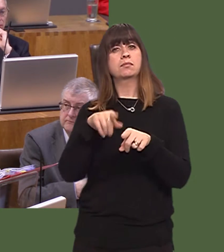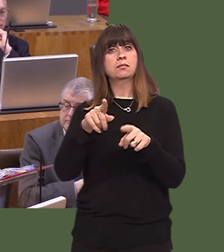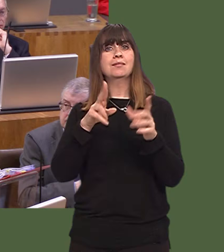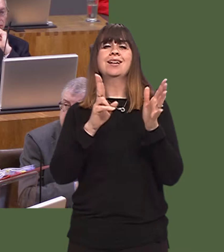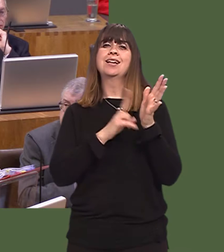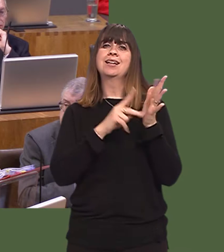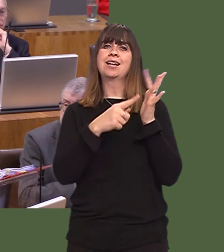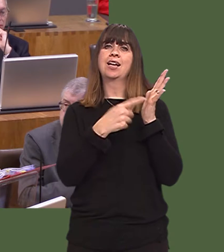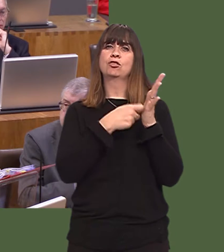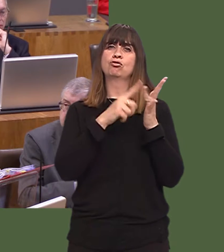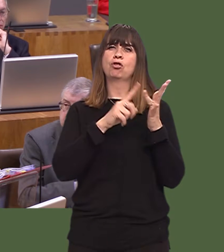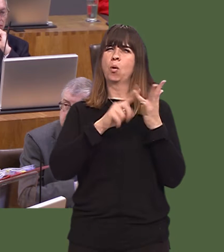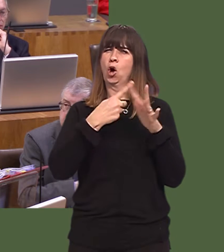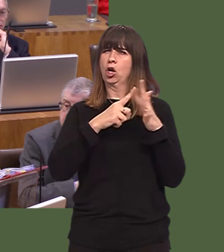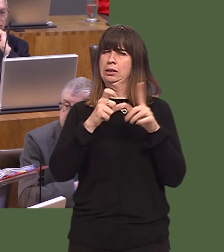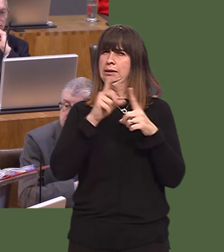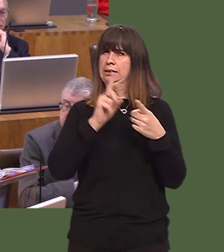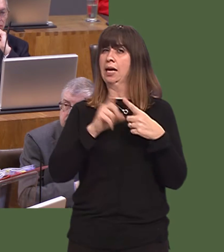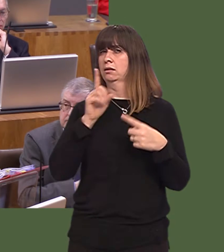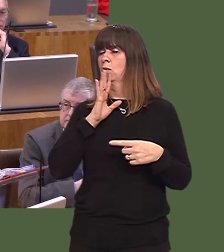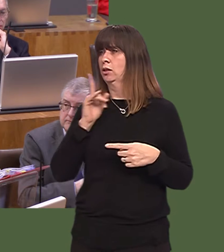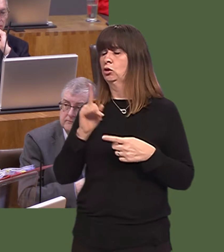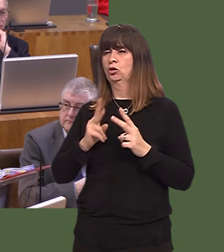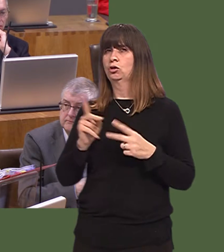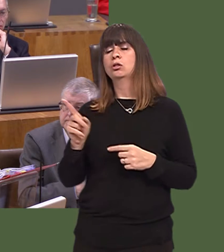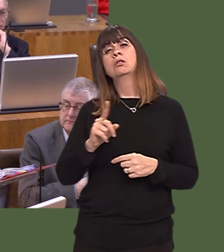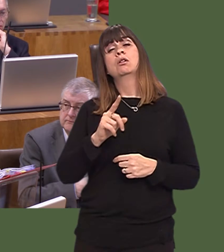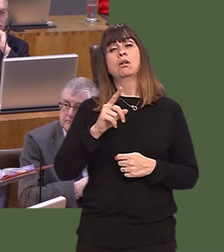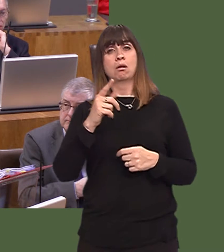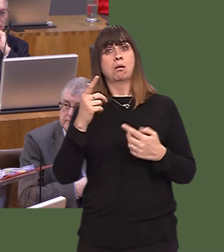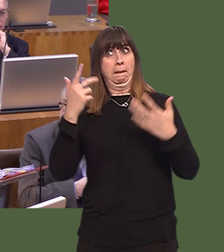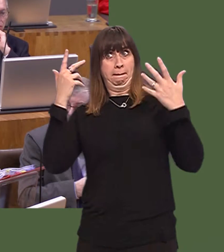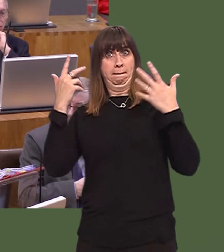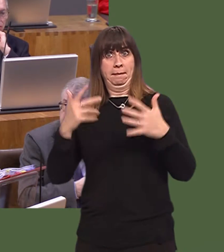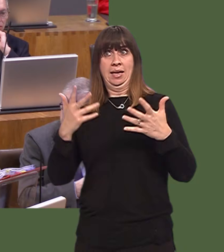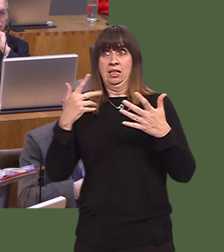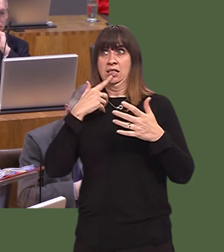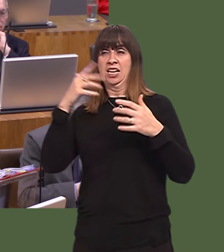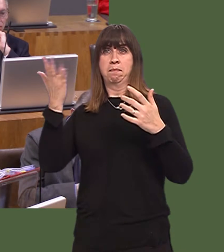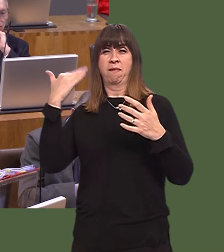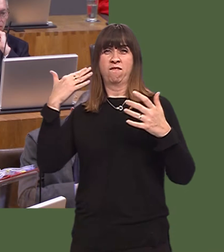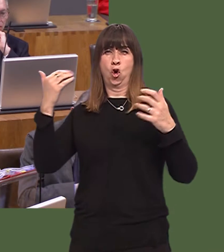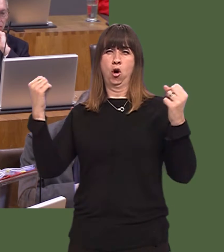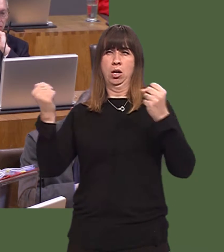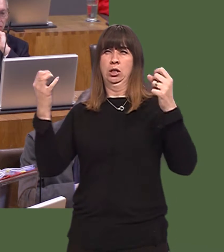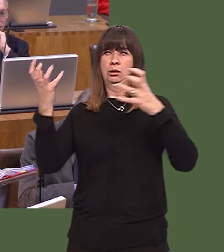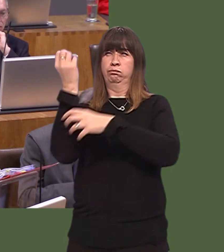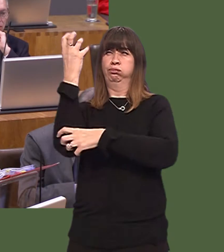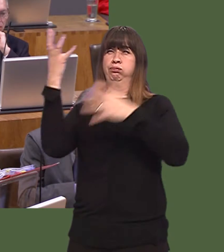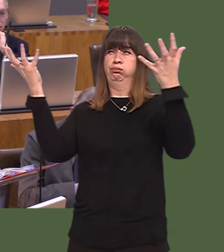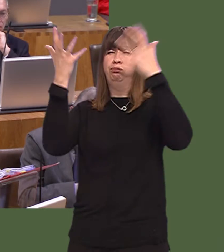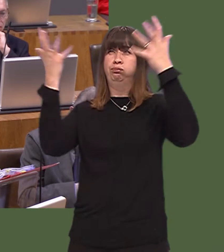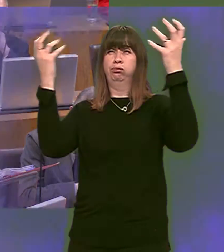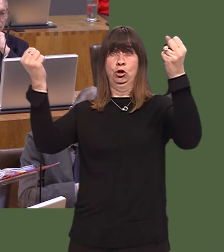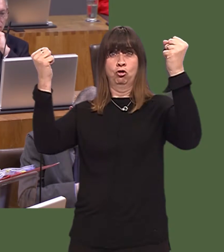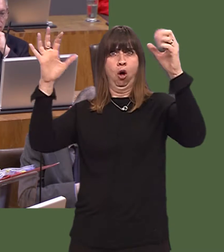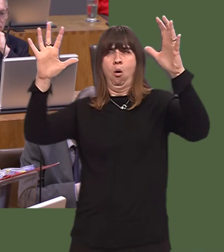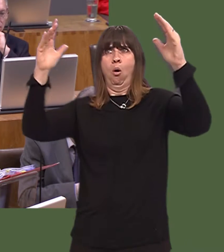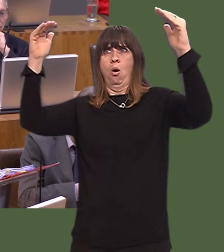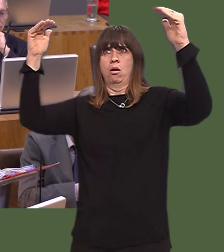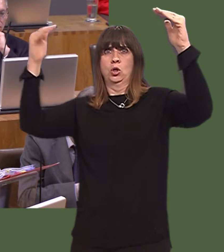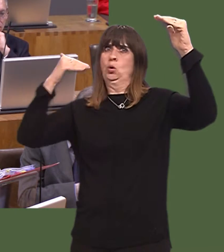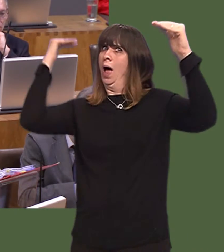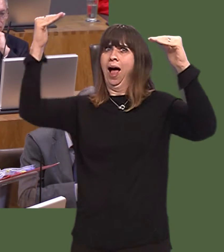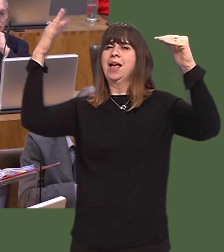nitrogen oxide have been reduced from Aberthaw itself, and to a level that isnít far from